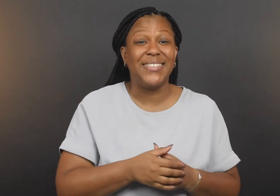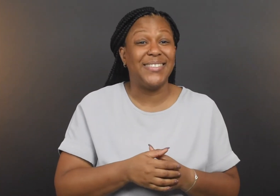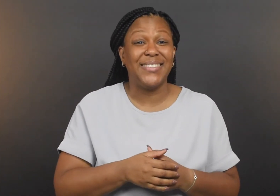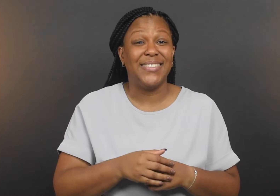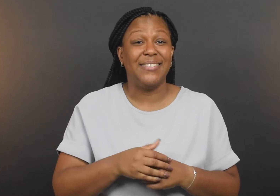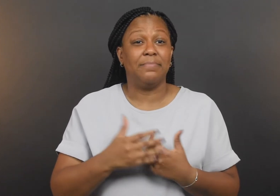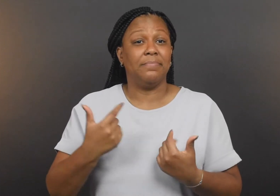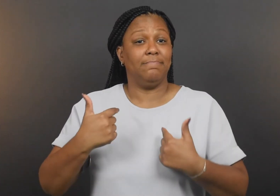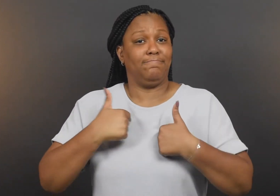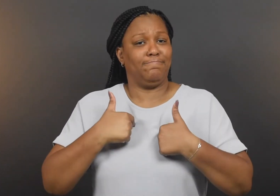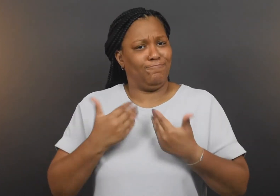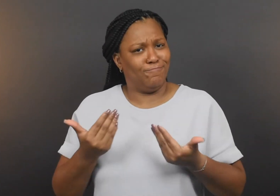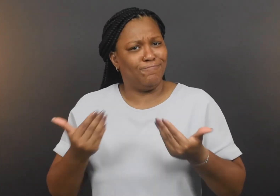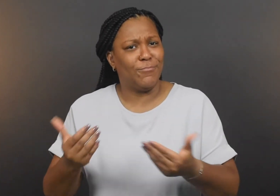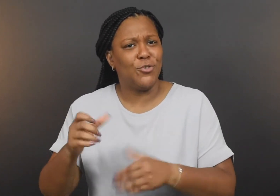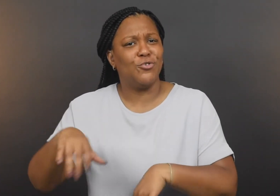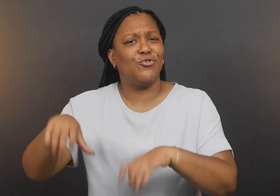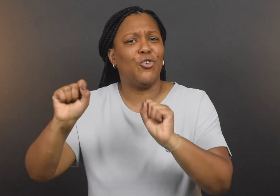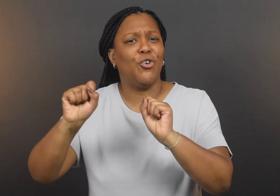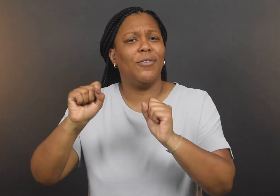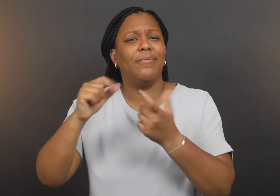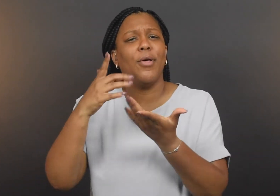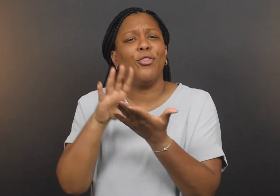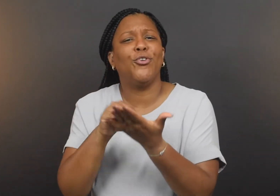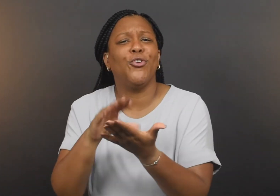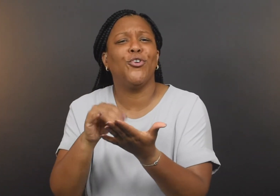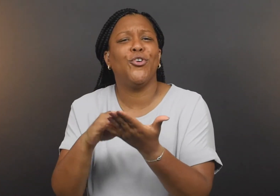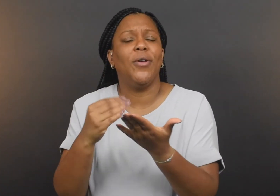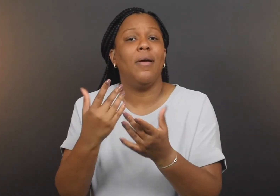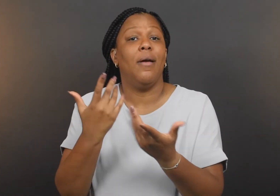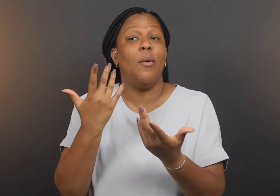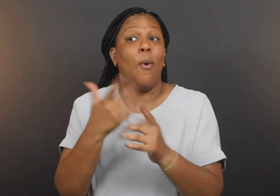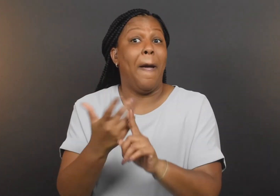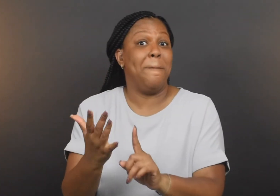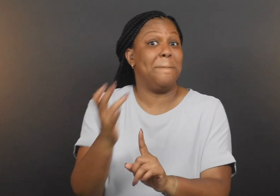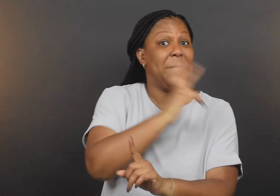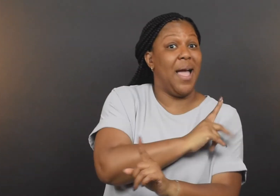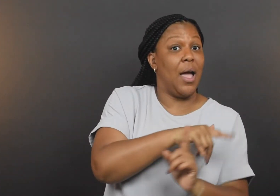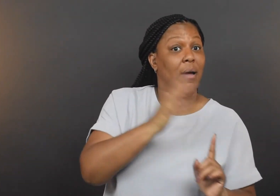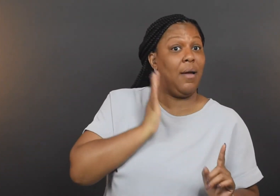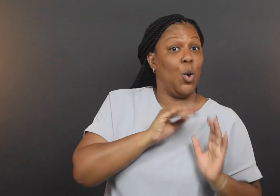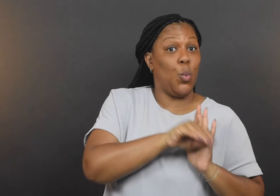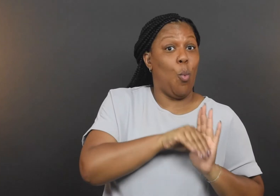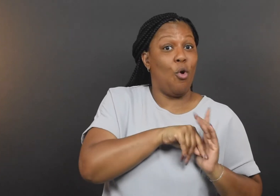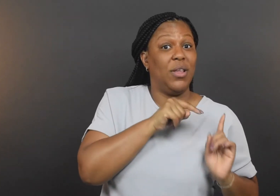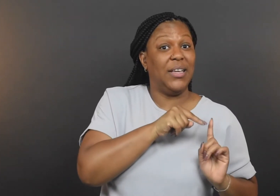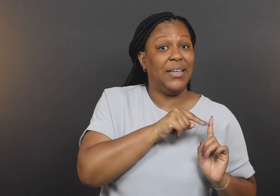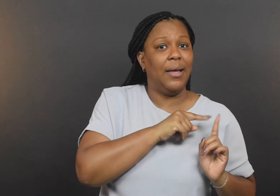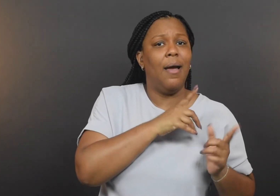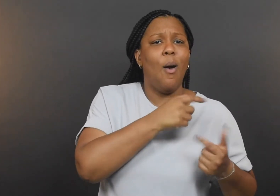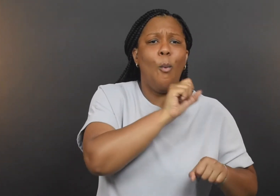She took what she learned back to New Orleans, where she worked on her hometown’s mosquito-control program,